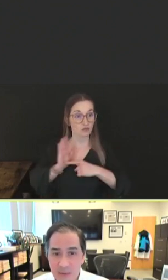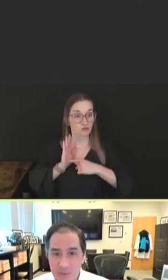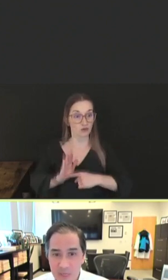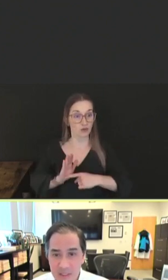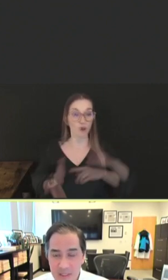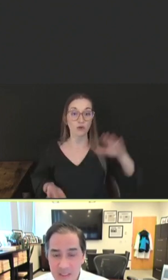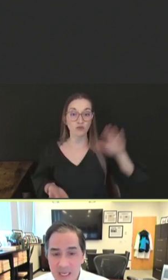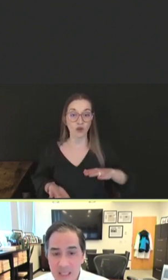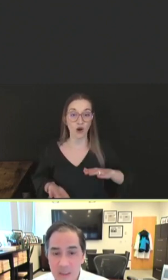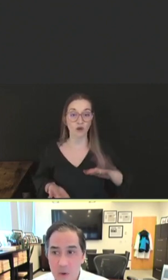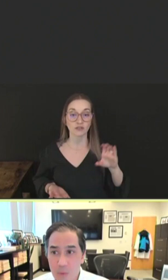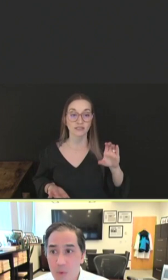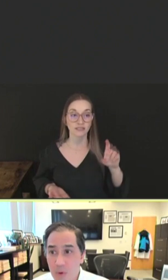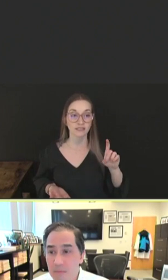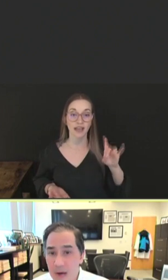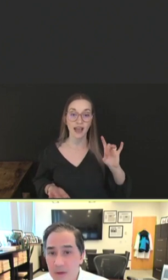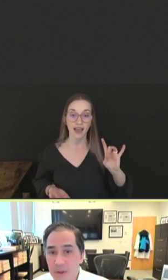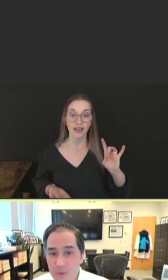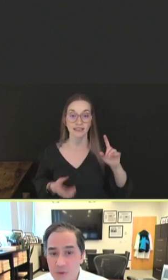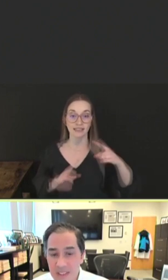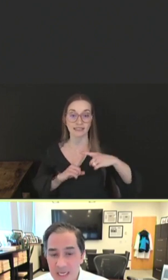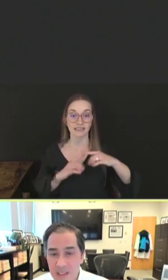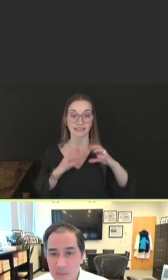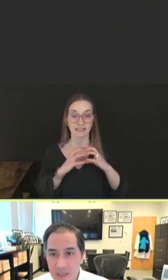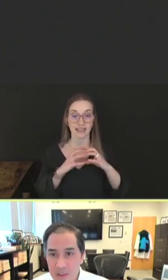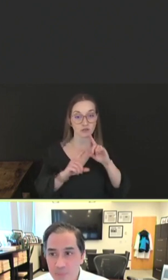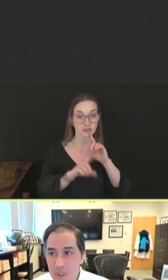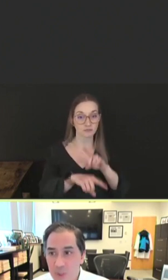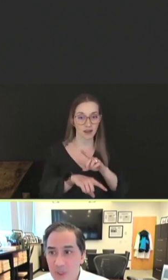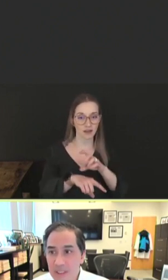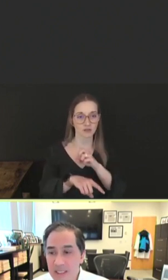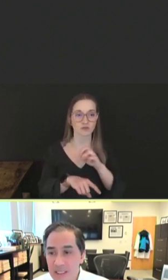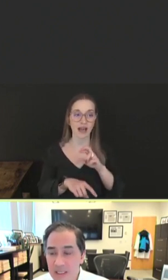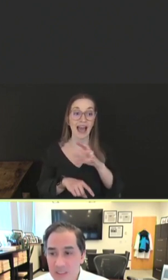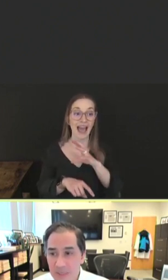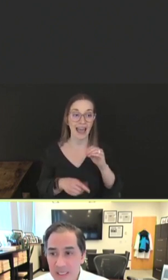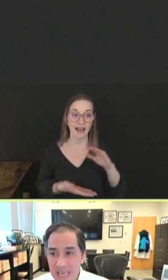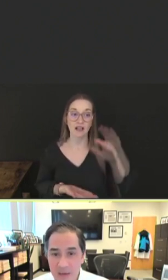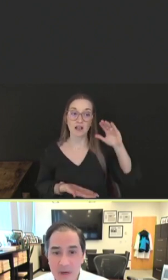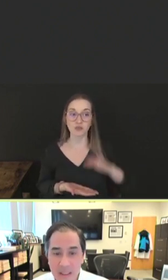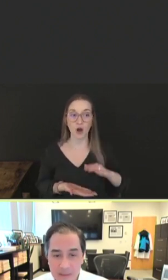cell responses, and low or moderate neutralizing antibodies. So at least in this macaque model,